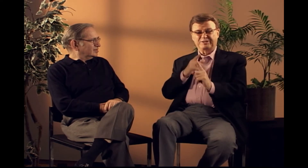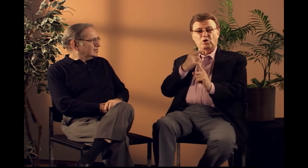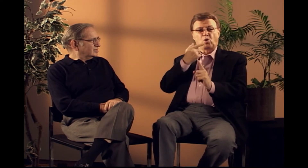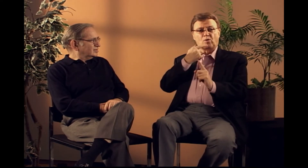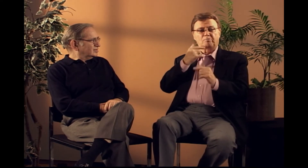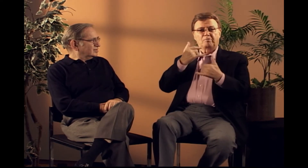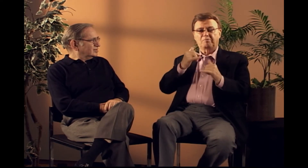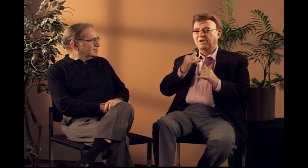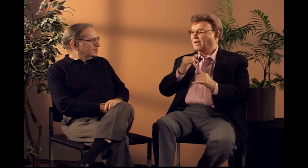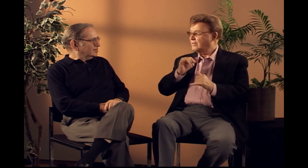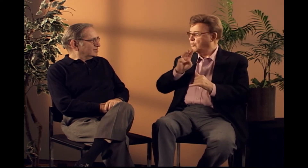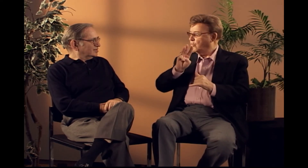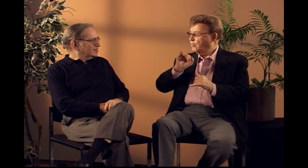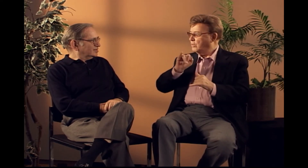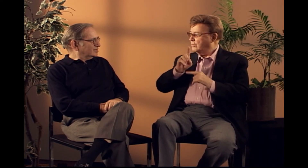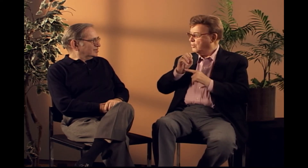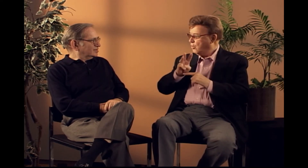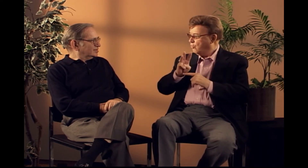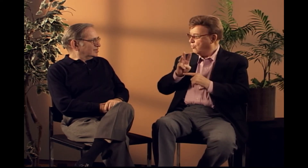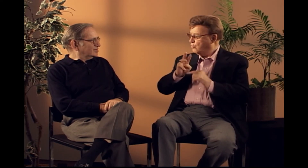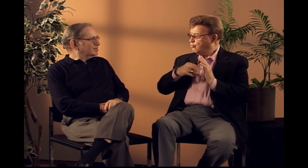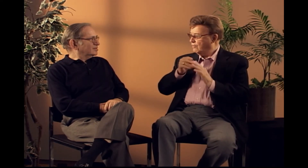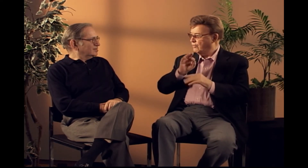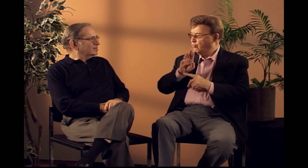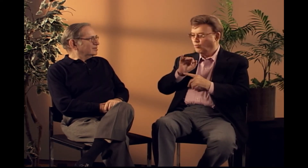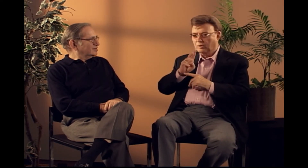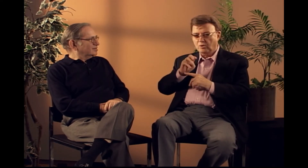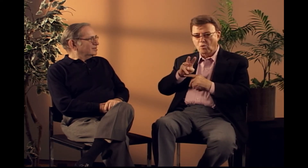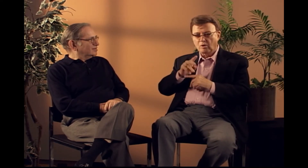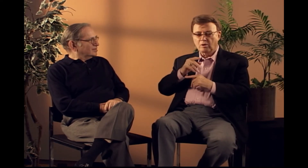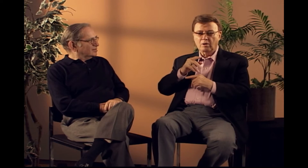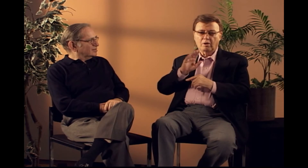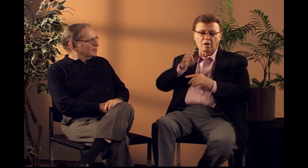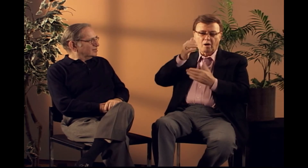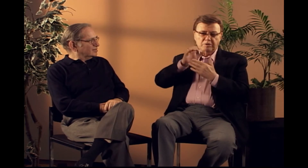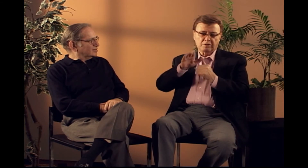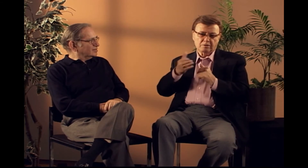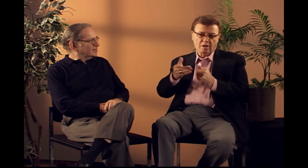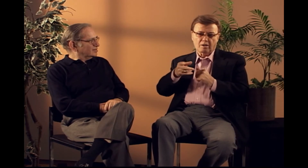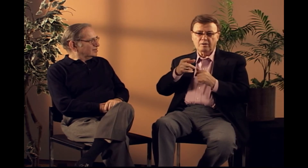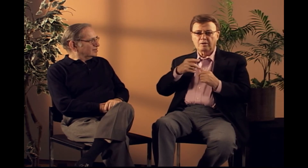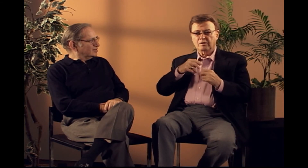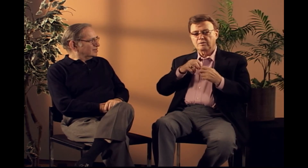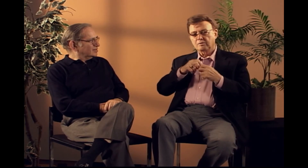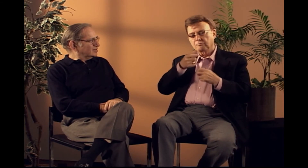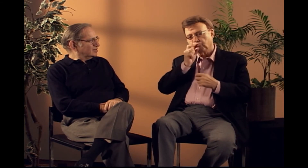some people came up to this one actress, this one lady. Came up to this actress who played the role of the widow.